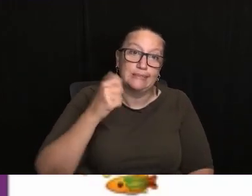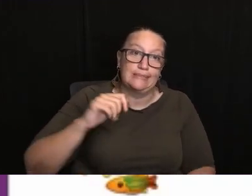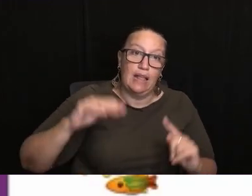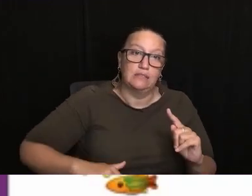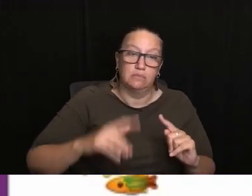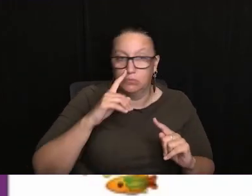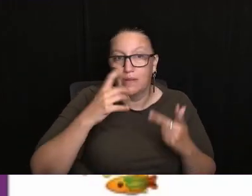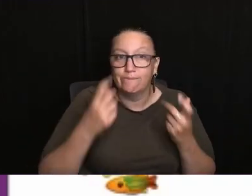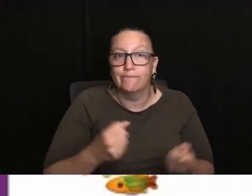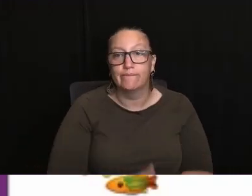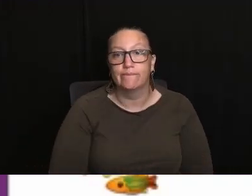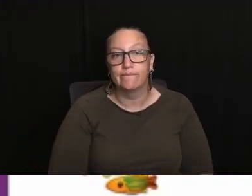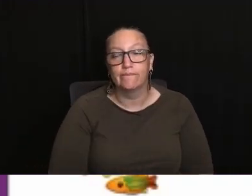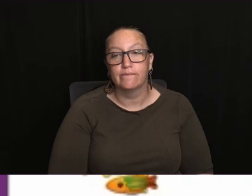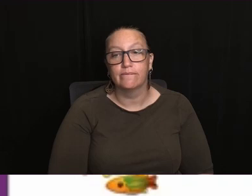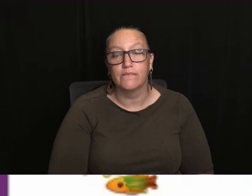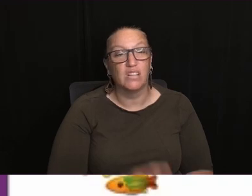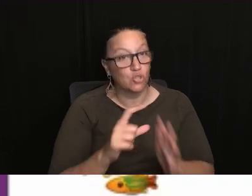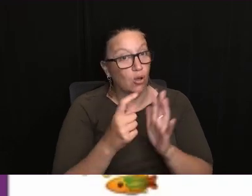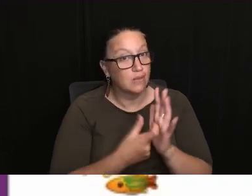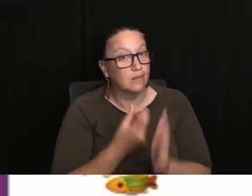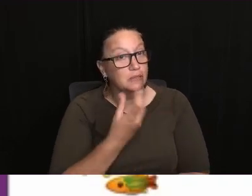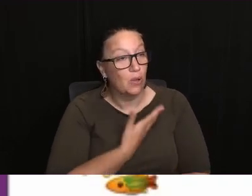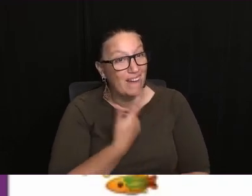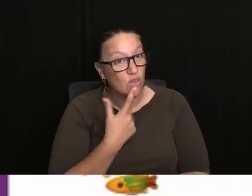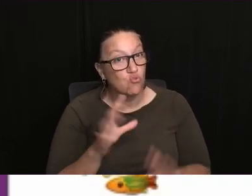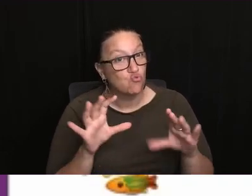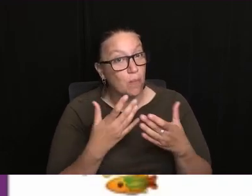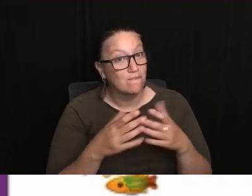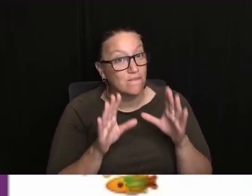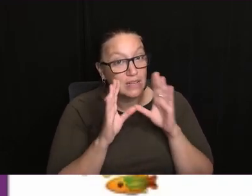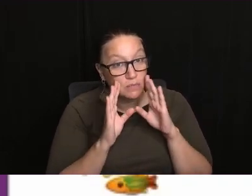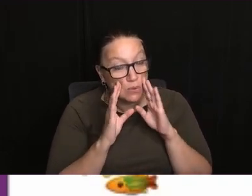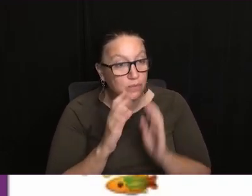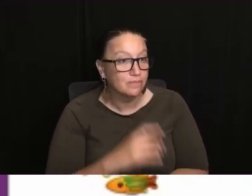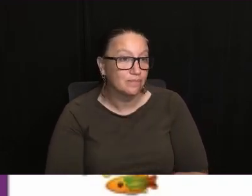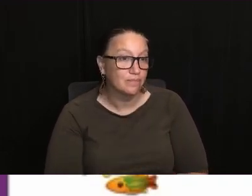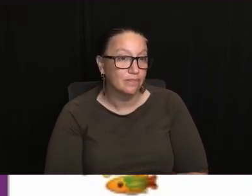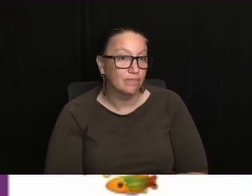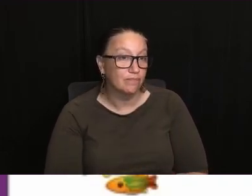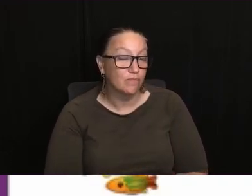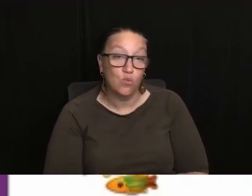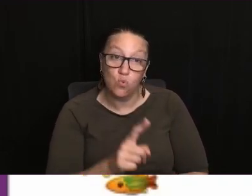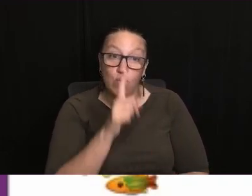Dr Jeannie Smith let me know that there was a group on Facebook that I could be in contact with. As